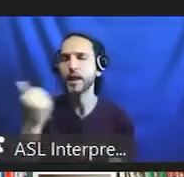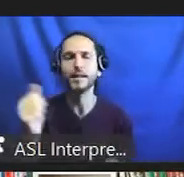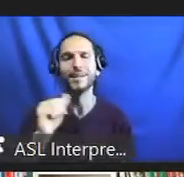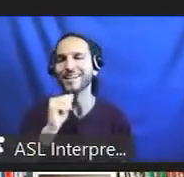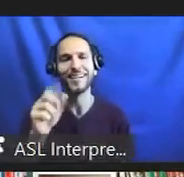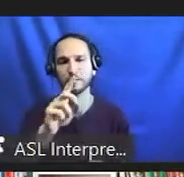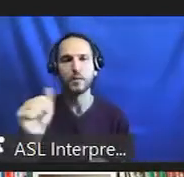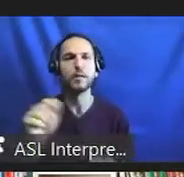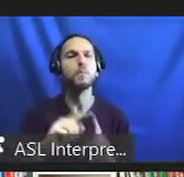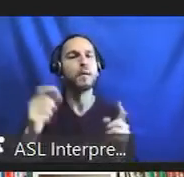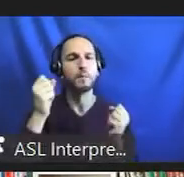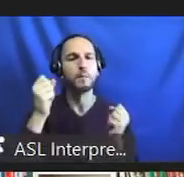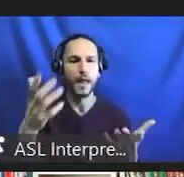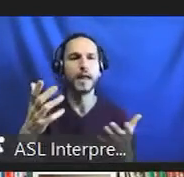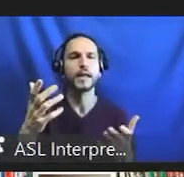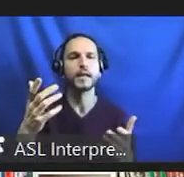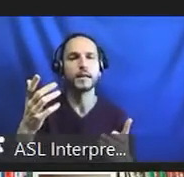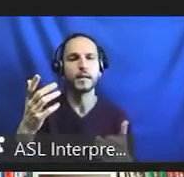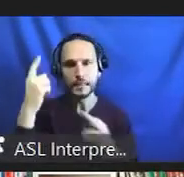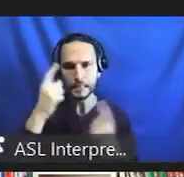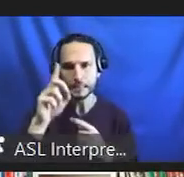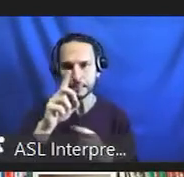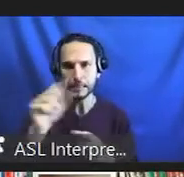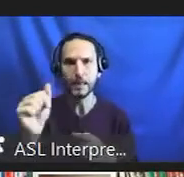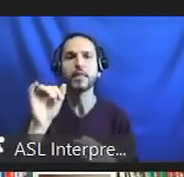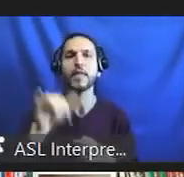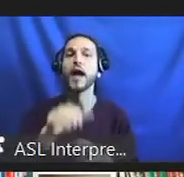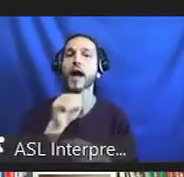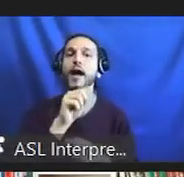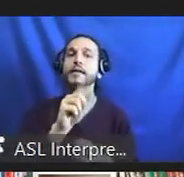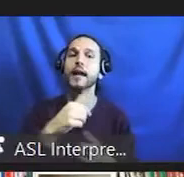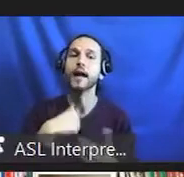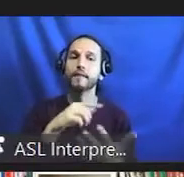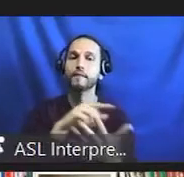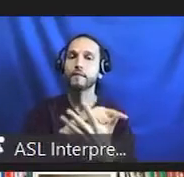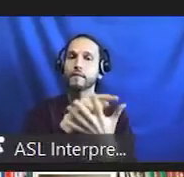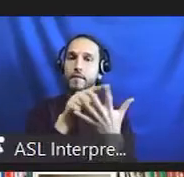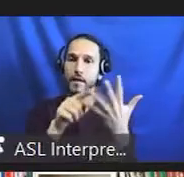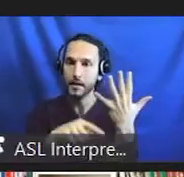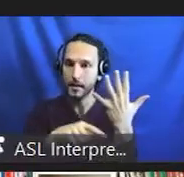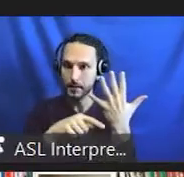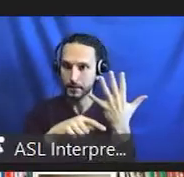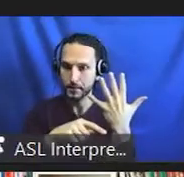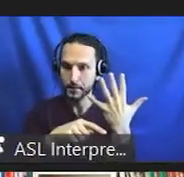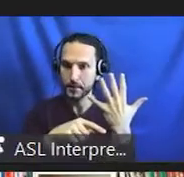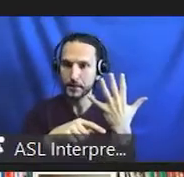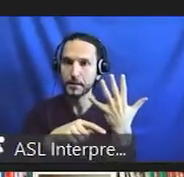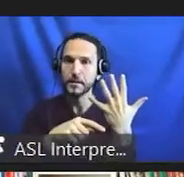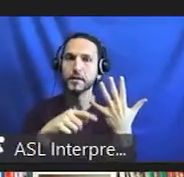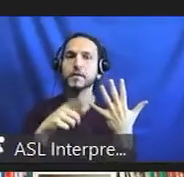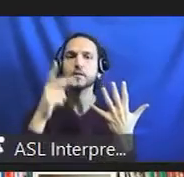considered to be disabilities. The ADA has five sections to it. You'll see that on the screen.